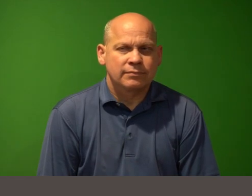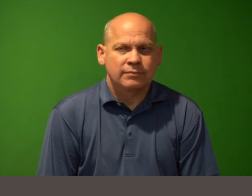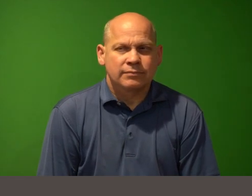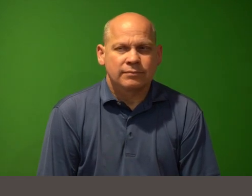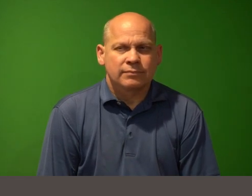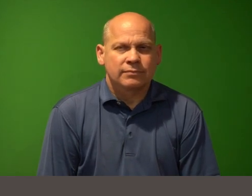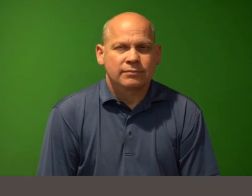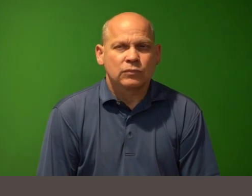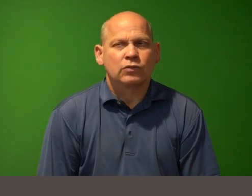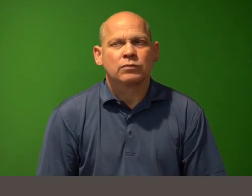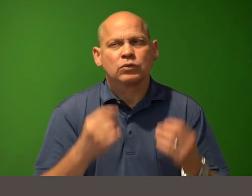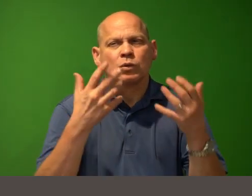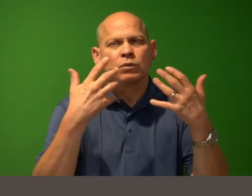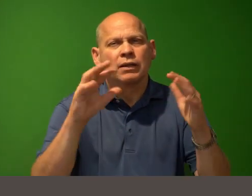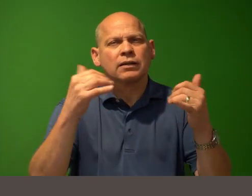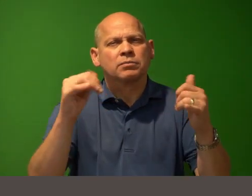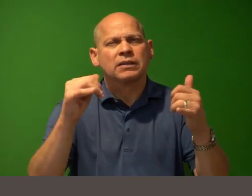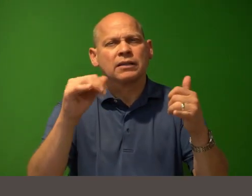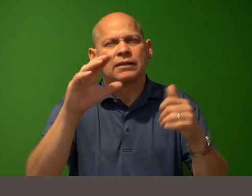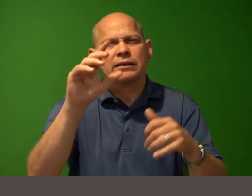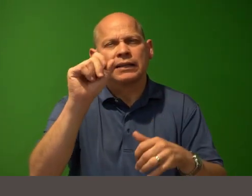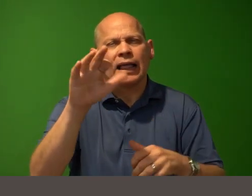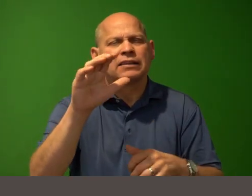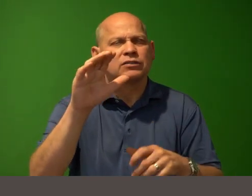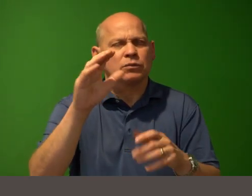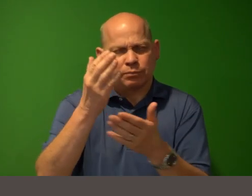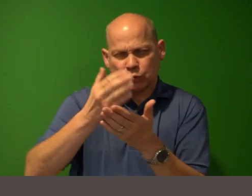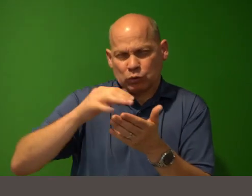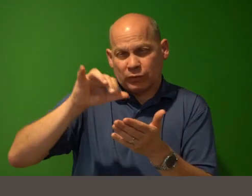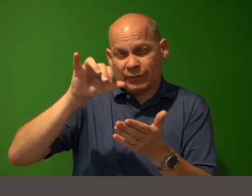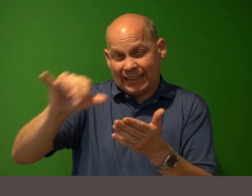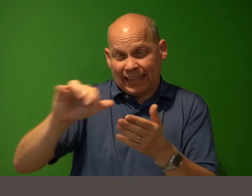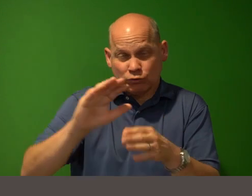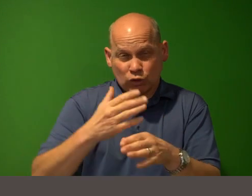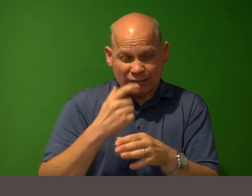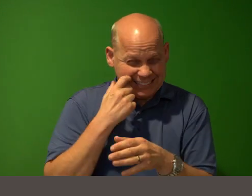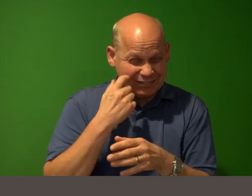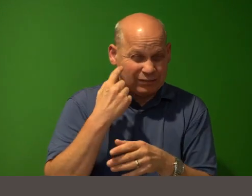So let's play the classical rendition of that.